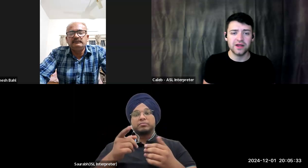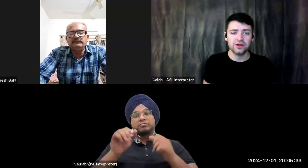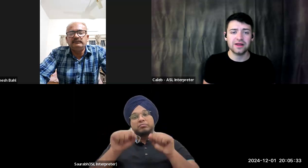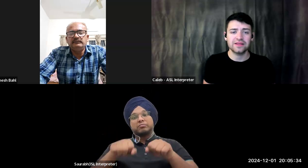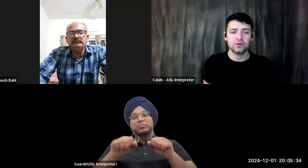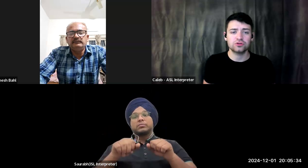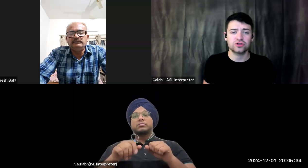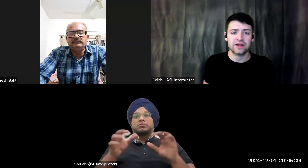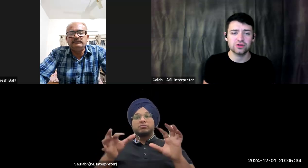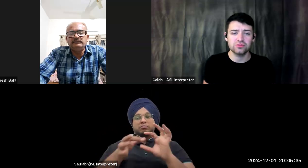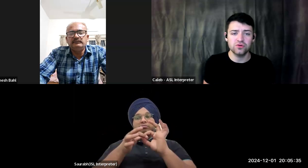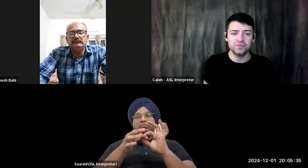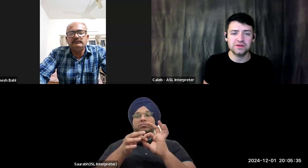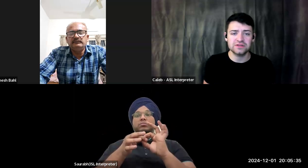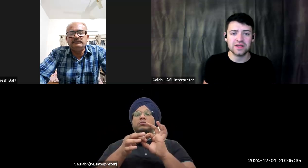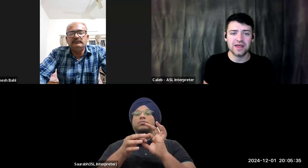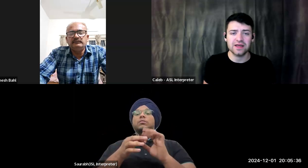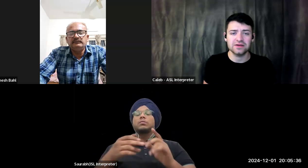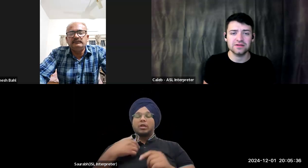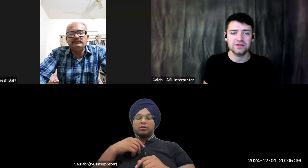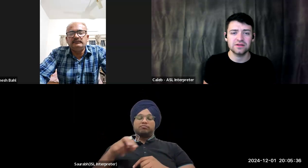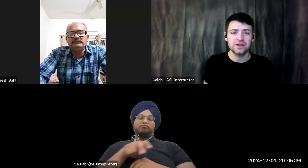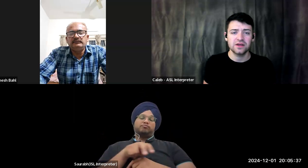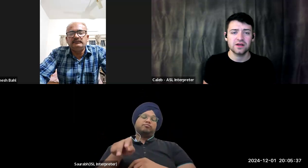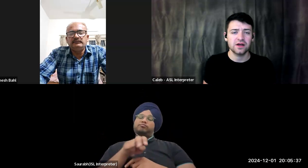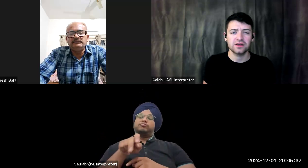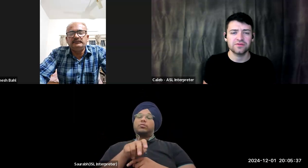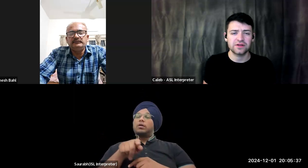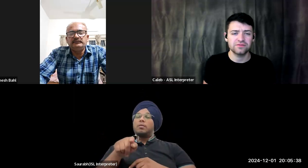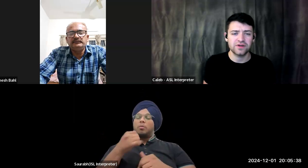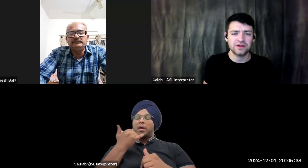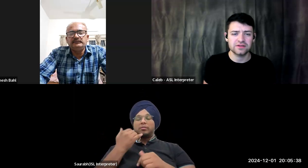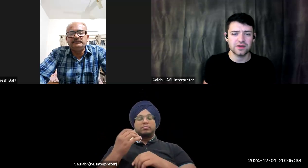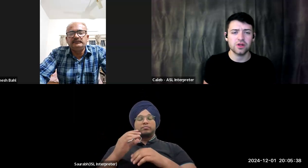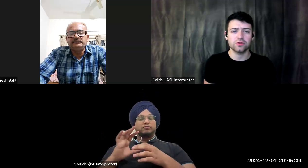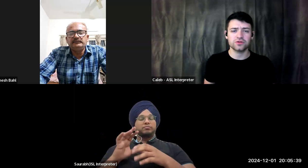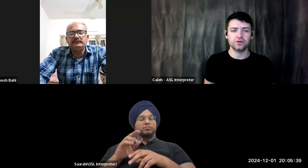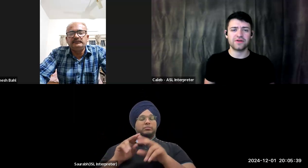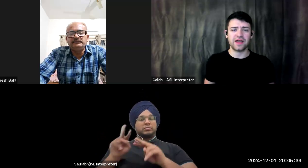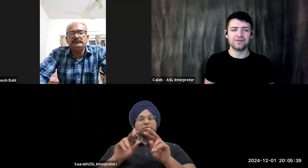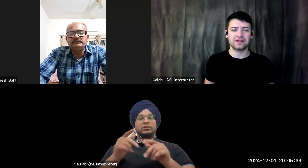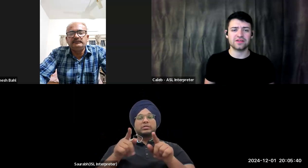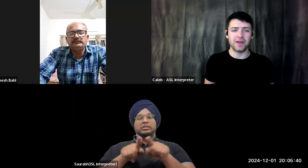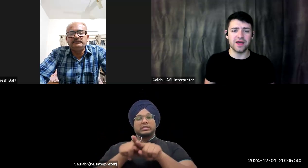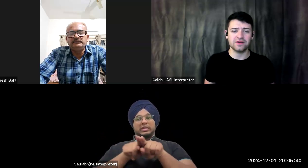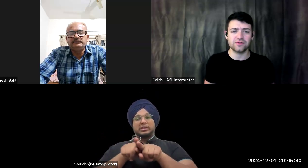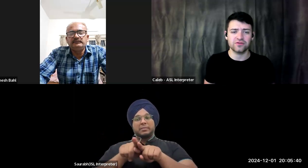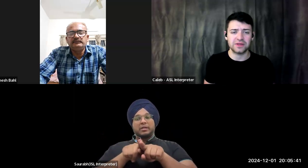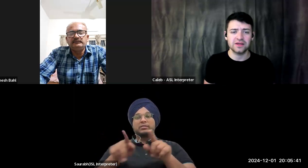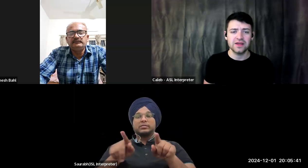where you can pair it and then it will track your movement and If I can find an example. Oh, so if I have like this pad in front of me